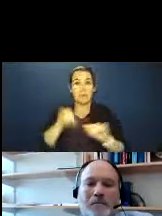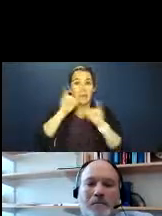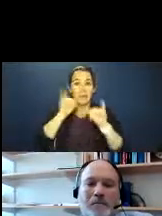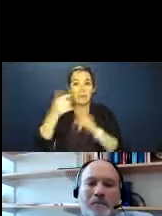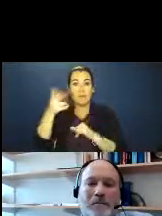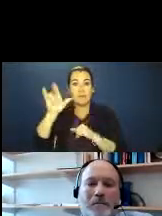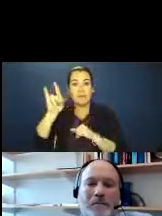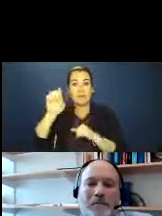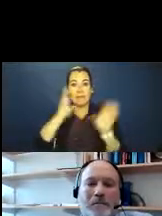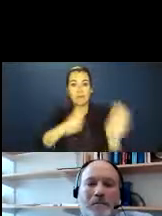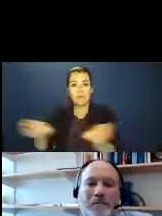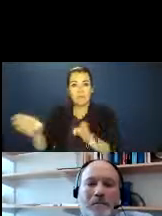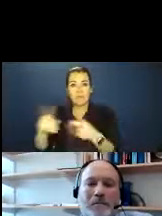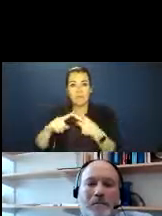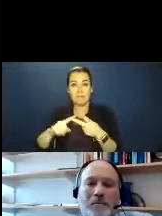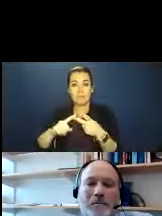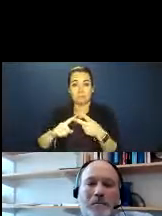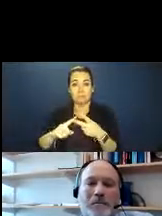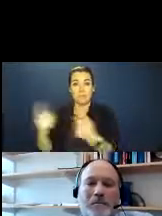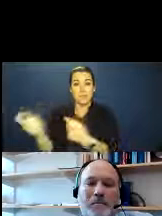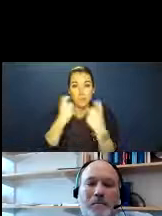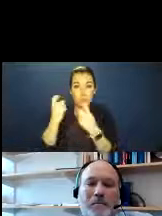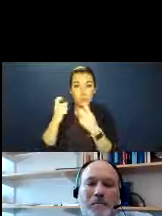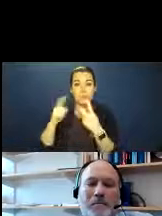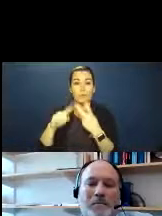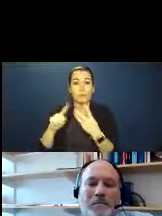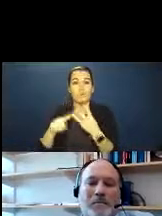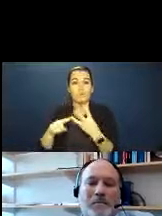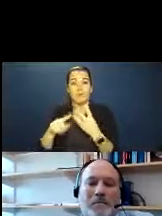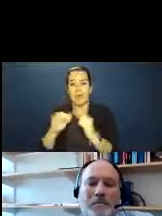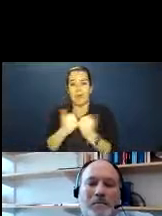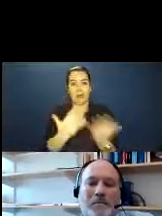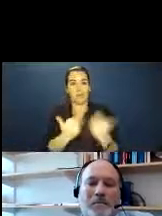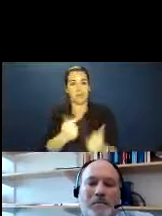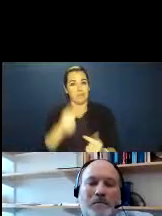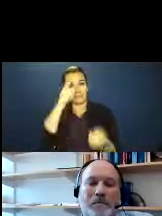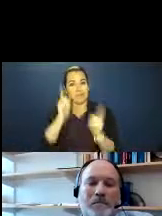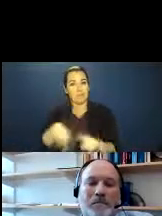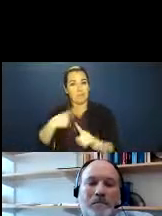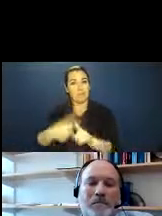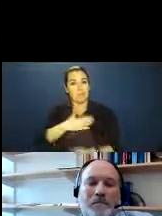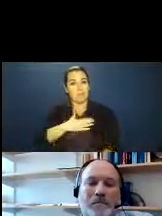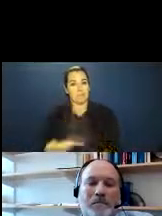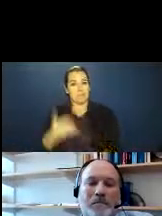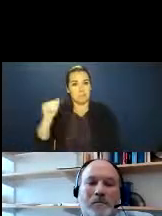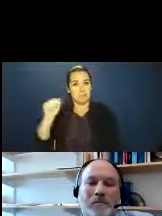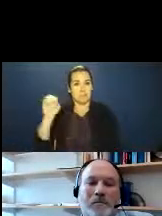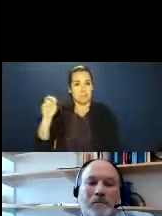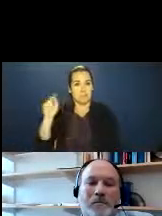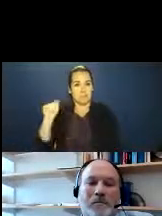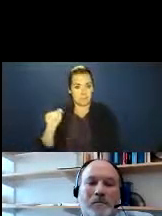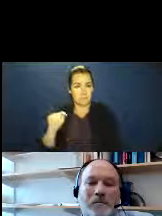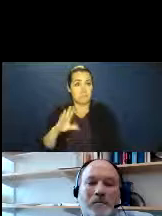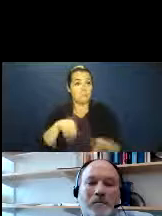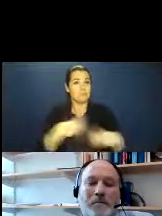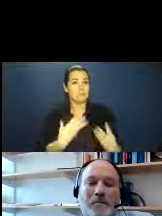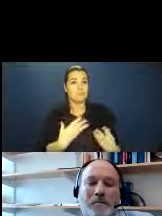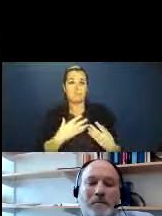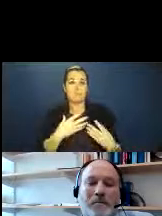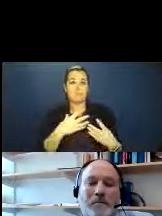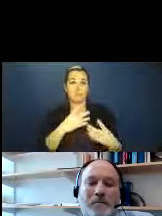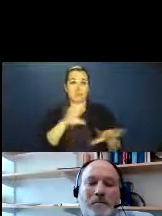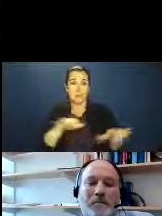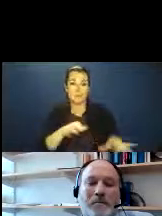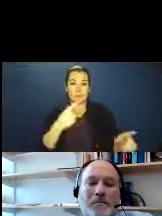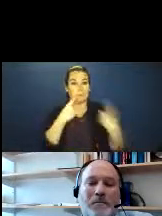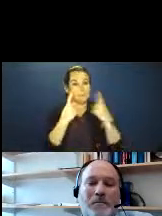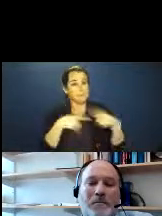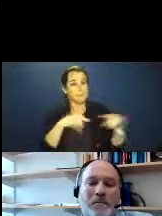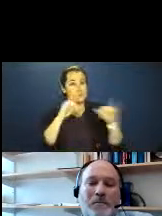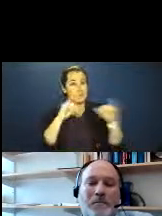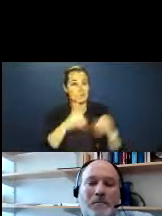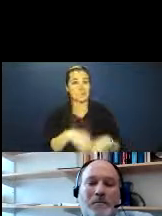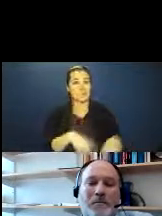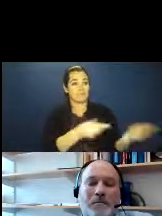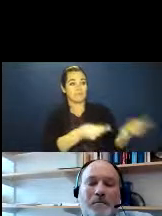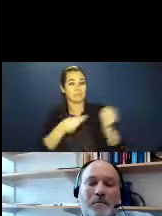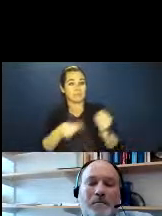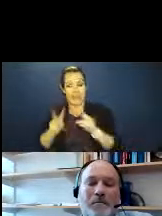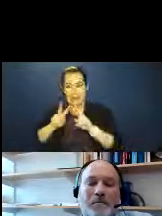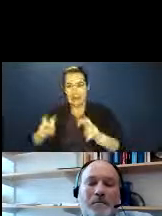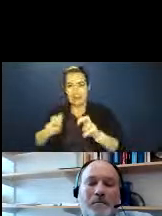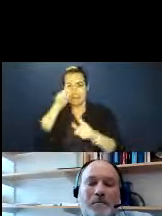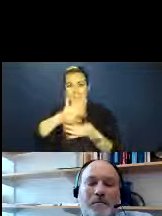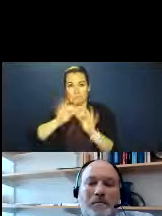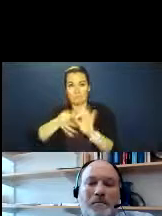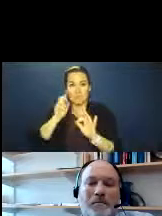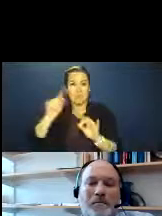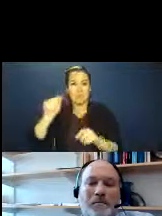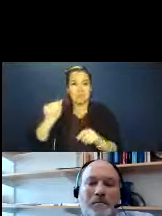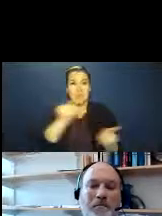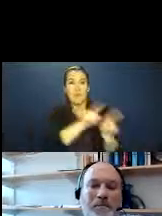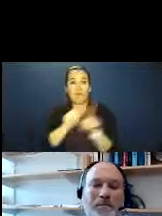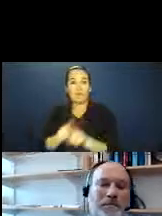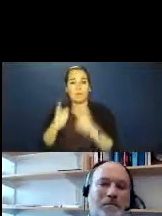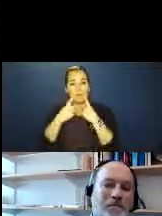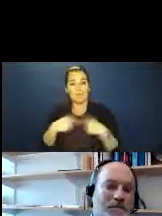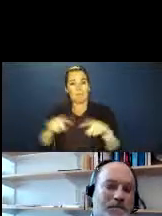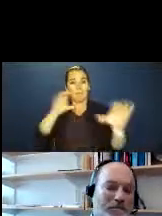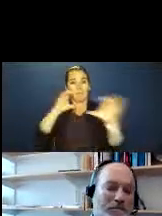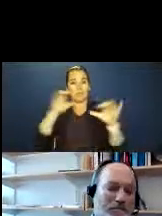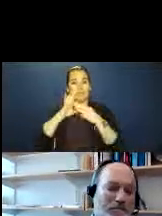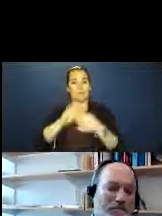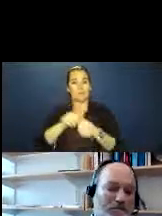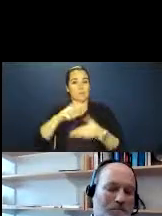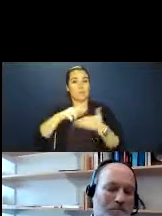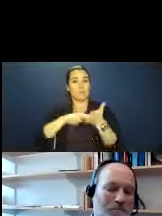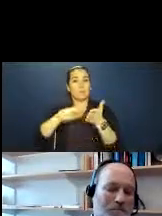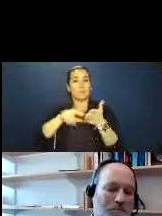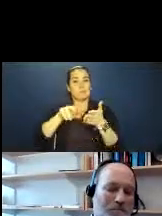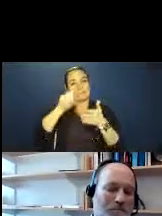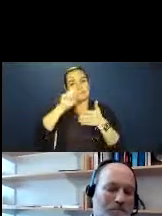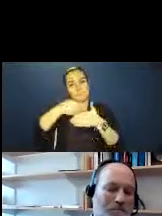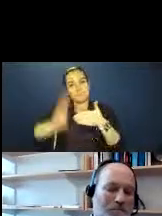we added to this year's compendium. There's a lot of interesting material. For example, focusing on the first bullet, Elizabeth and colleagues provide recommendations about conducting in-depth interviews with people with dementia.